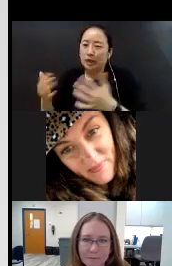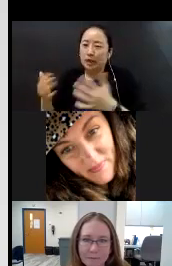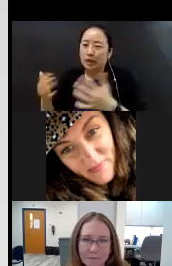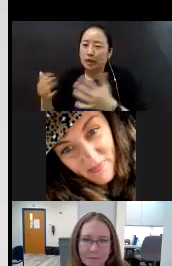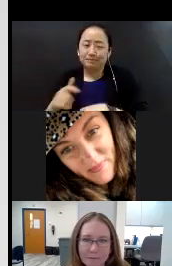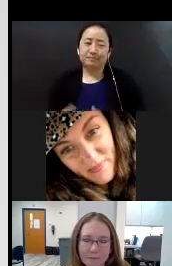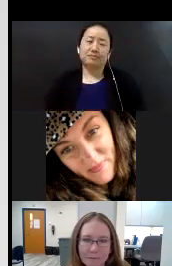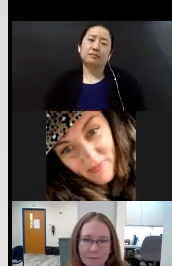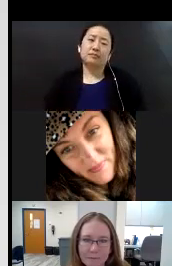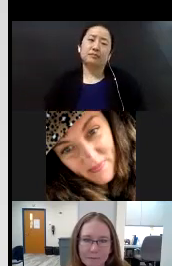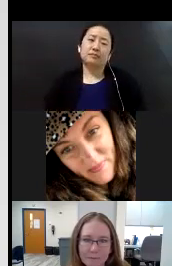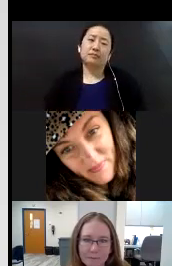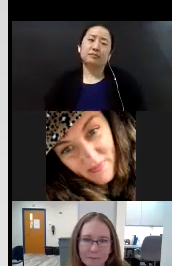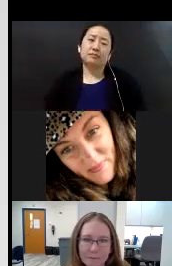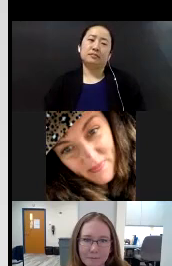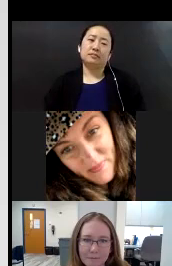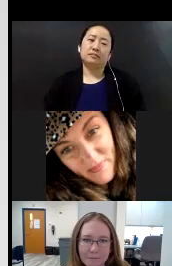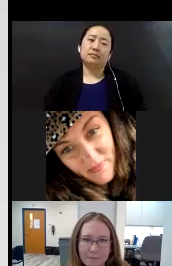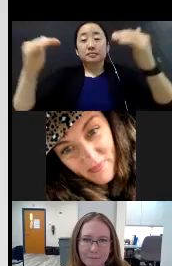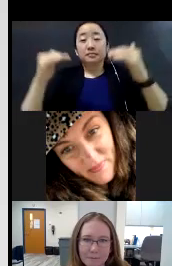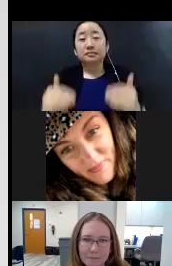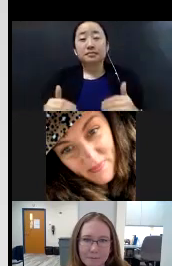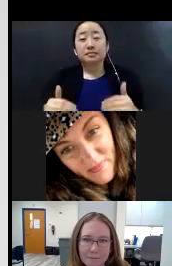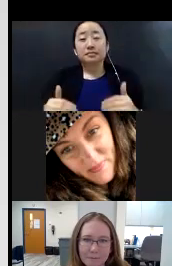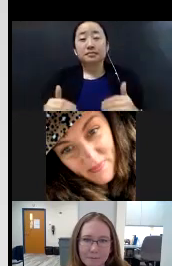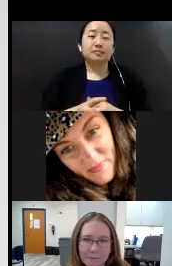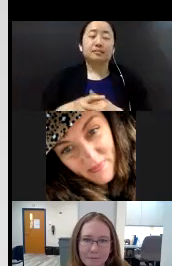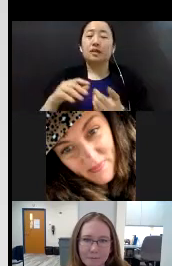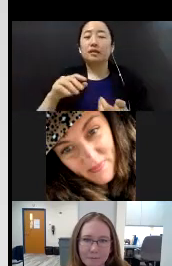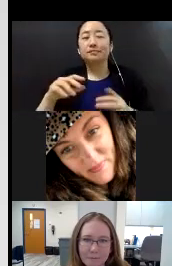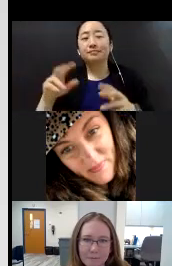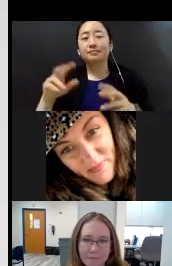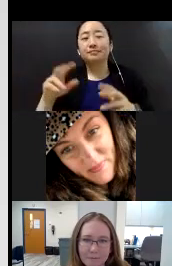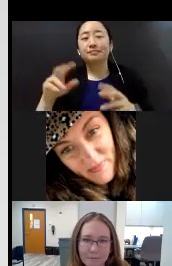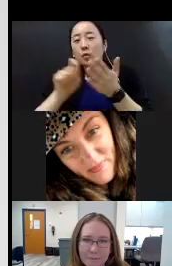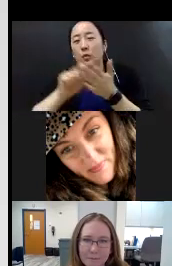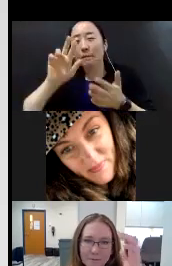AND THEN WE HAVE OUR WRITE-UP PROCESS. AGAIN, AFTER WE GATHERED ALL THE VIDEO FEED AND WE